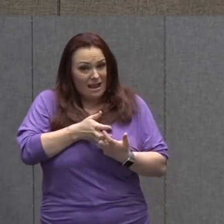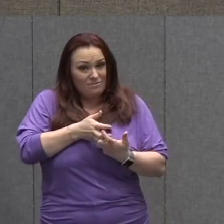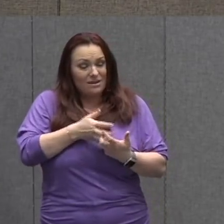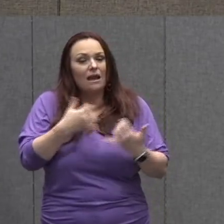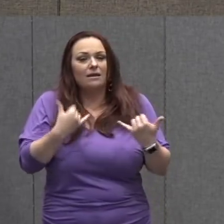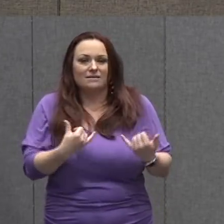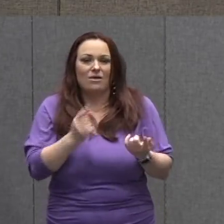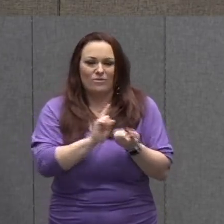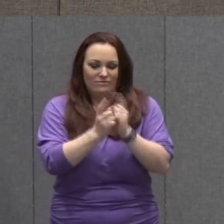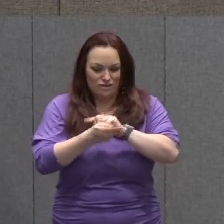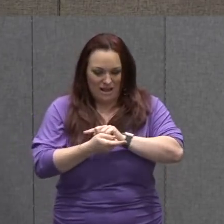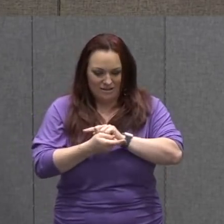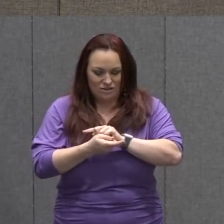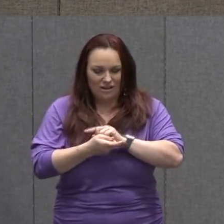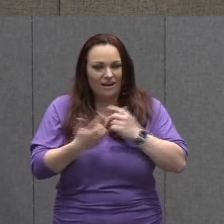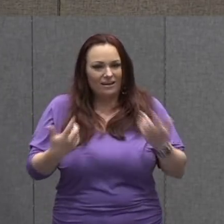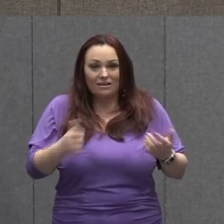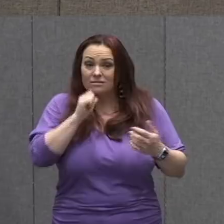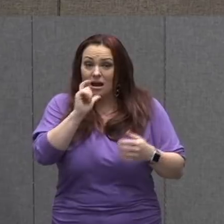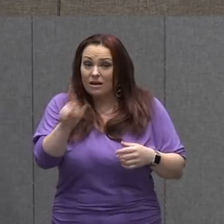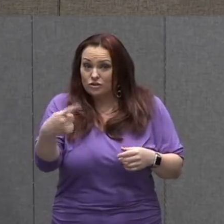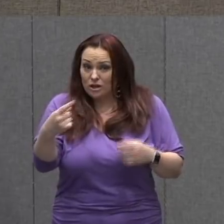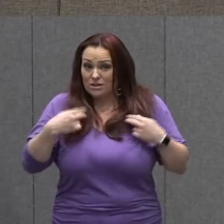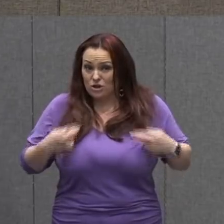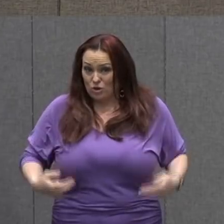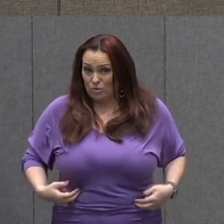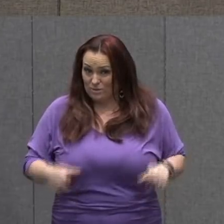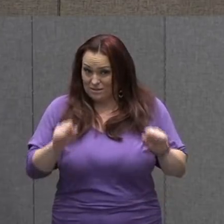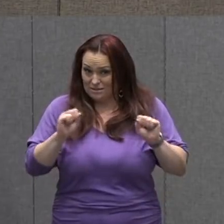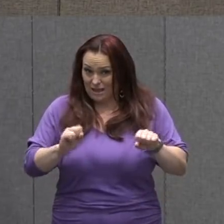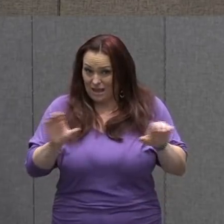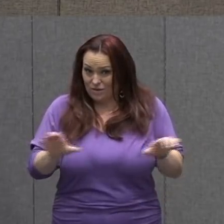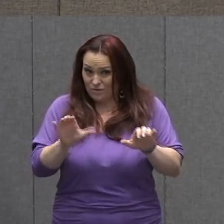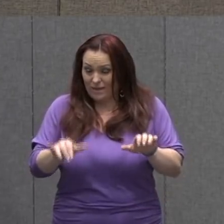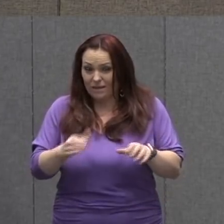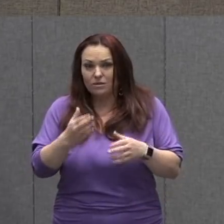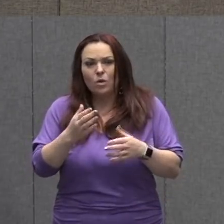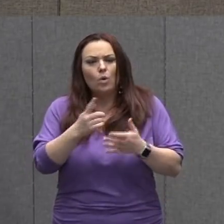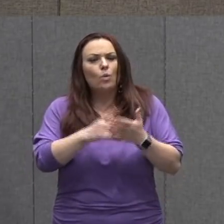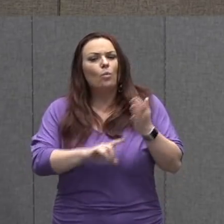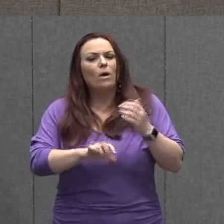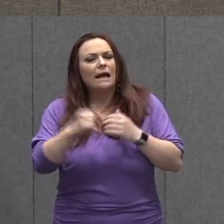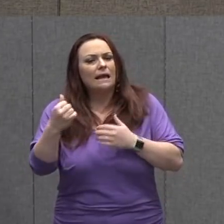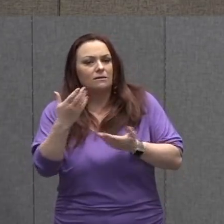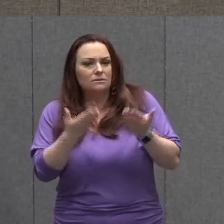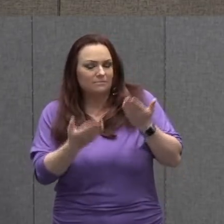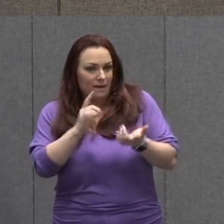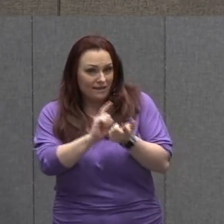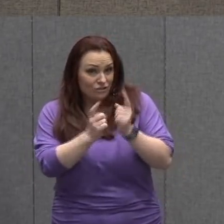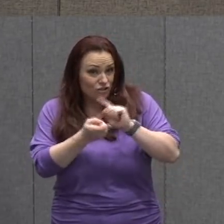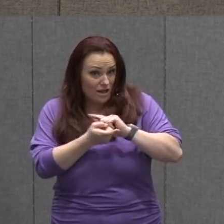Not just humans adapt, though. Can you think of something else that might change